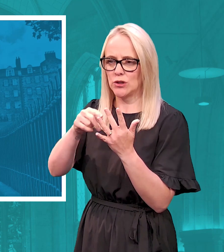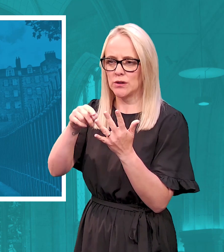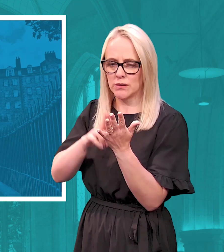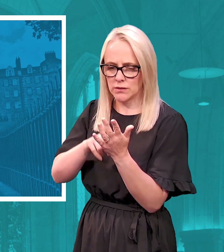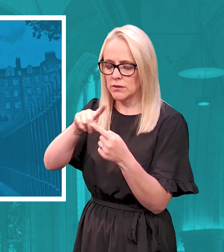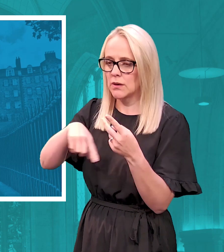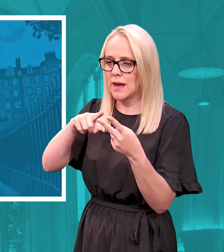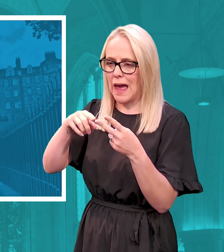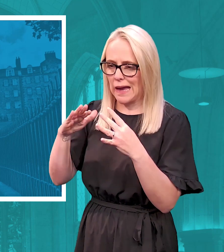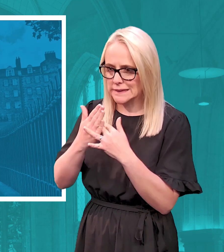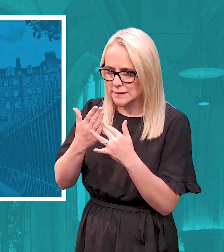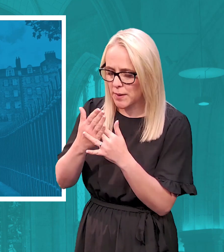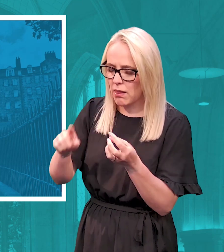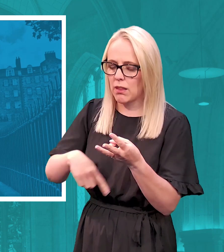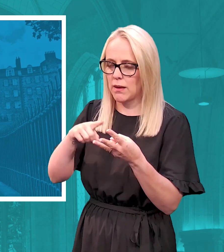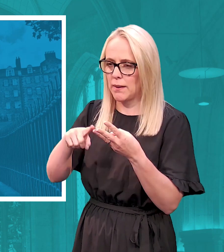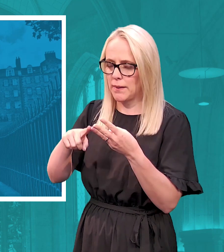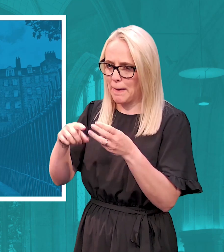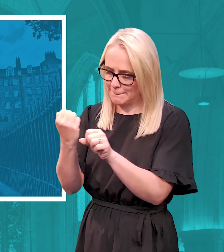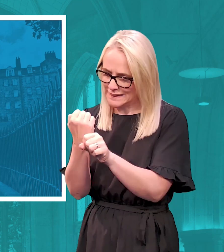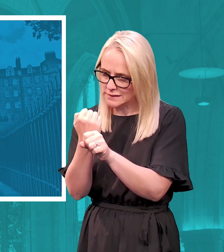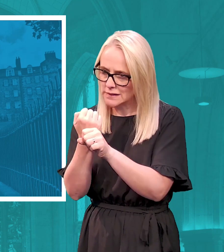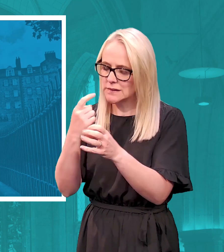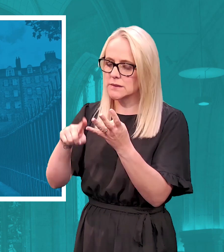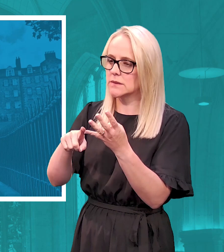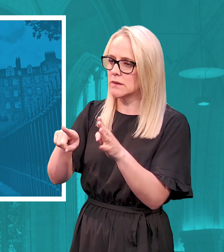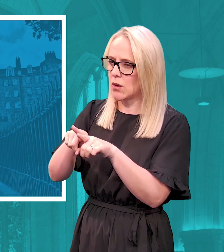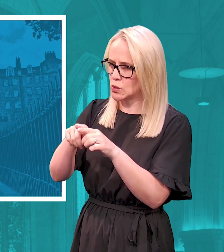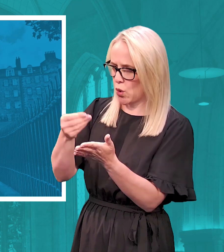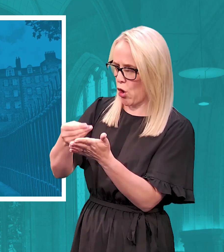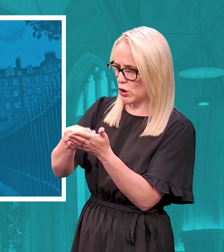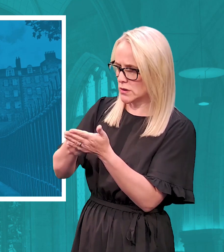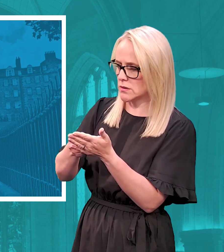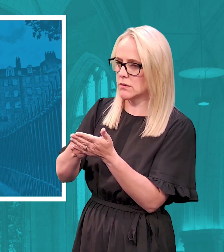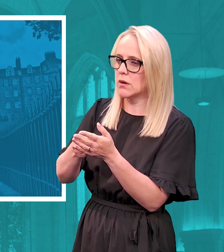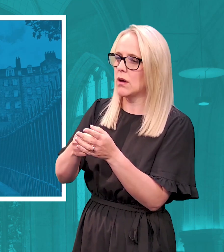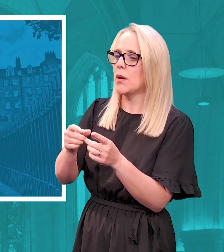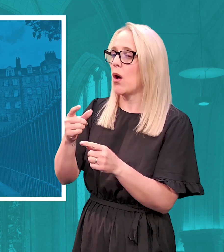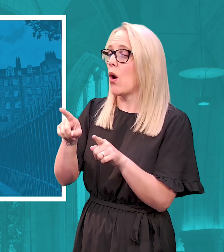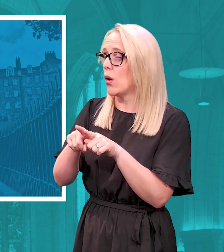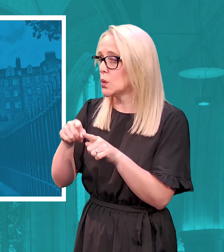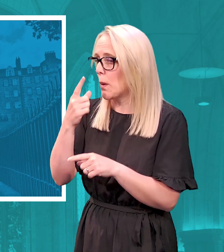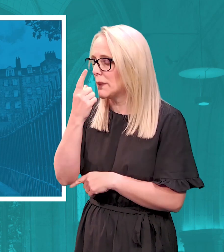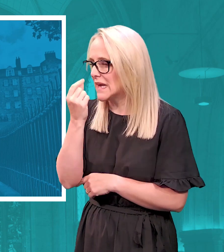maintenance, running costs, and the potential for zero carbon by 2030.